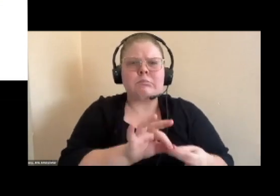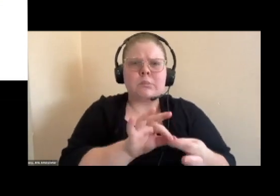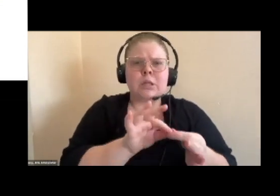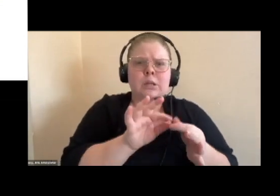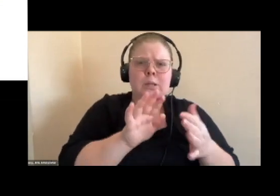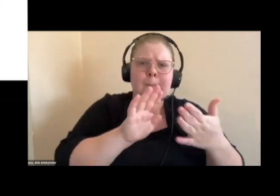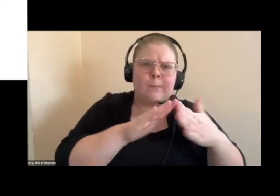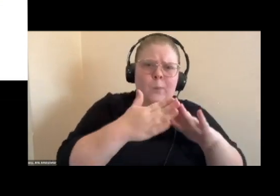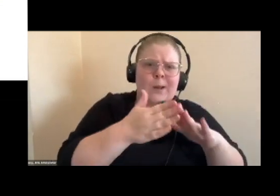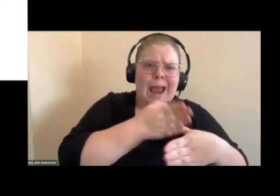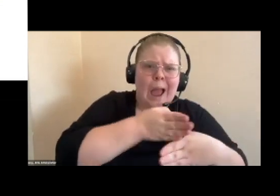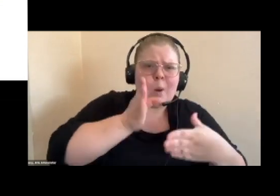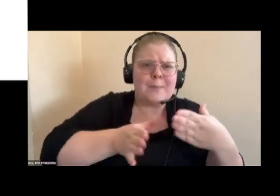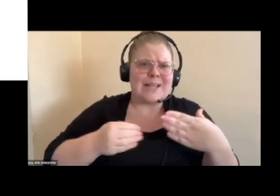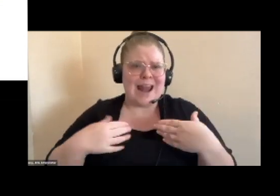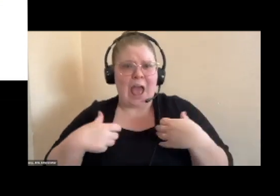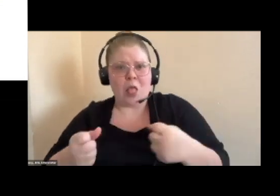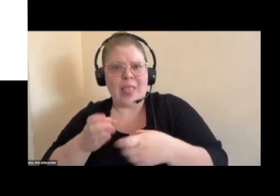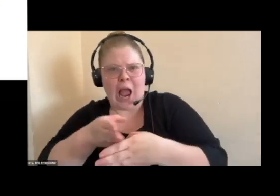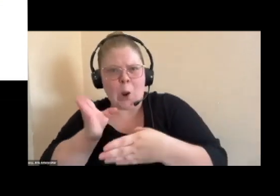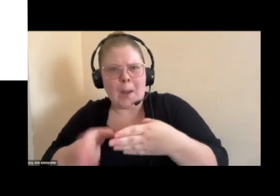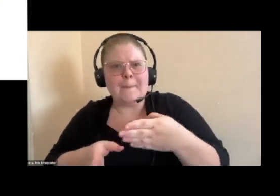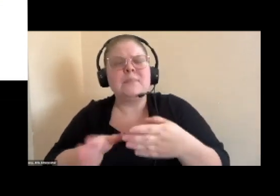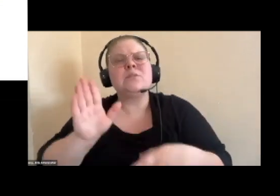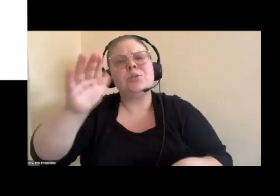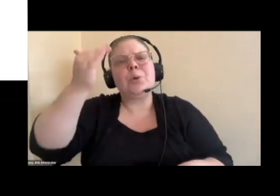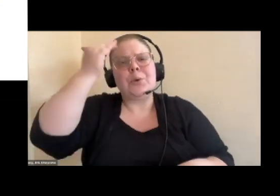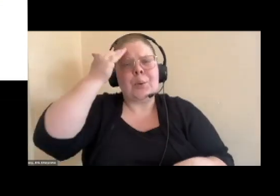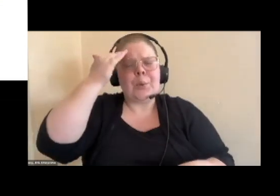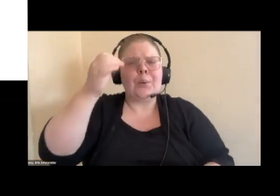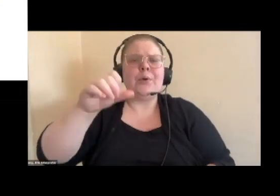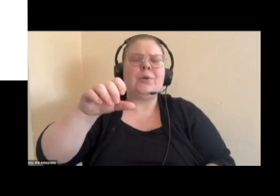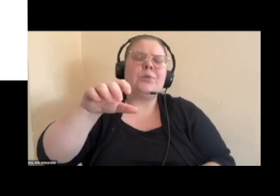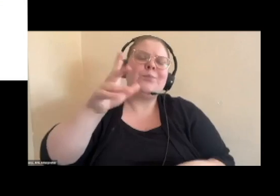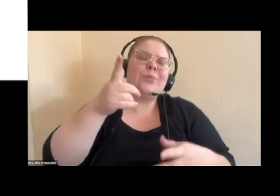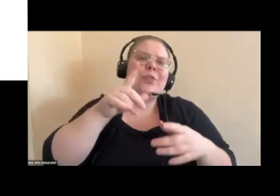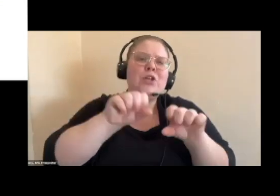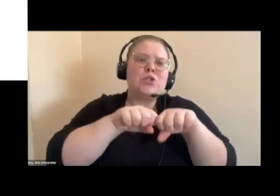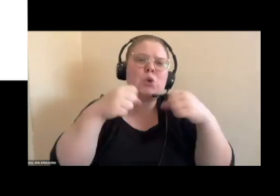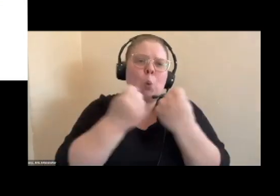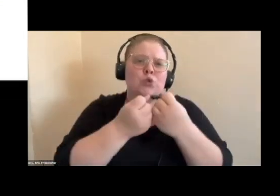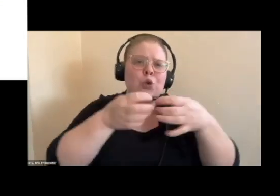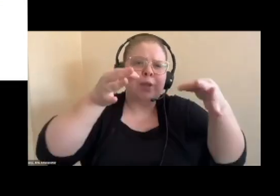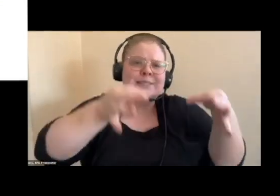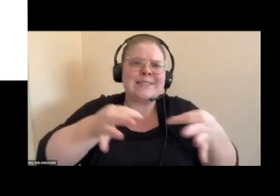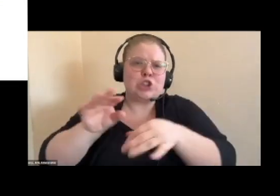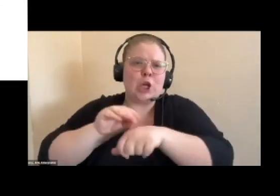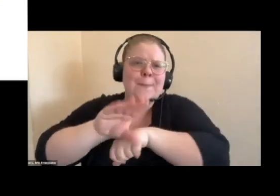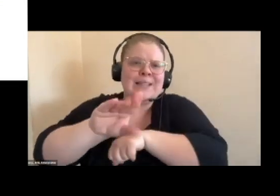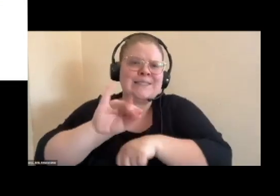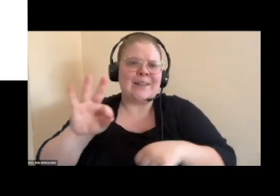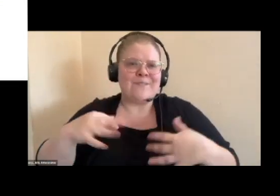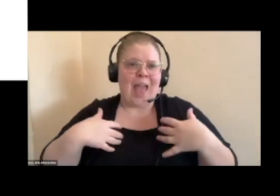You hear a lot about the social determinants of health. Some of the things we looked at were